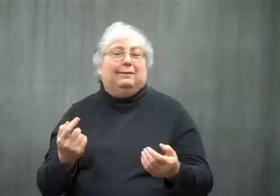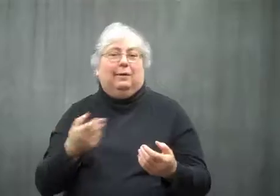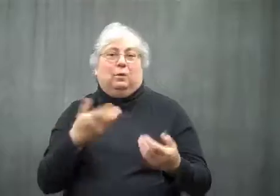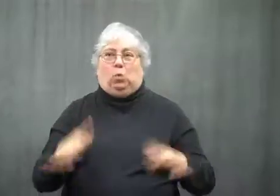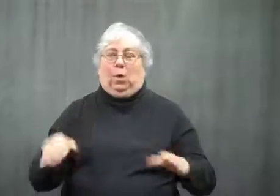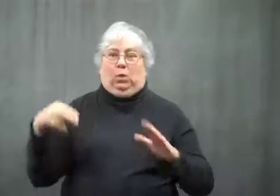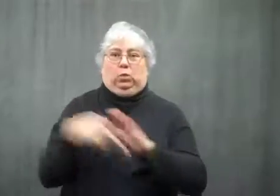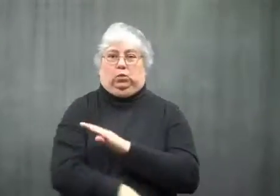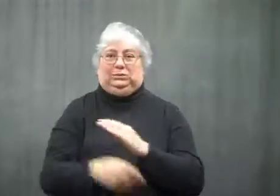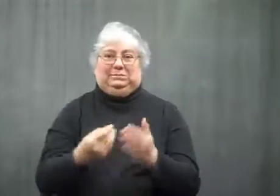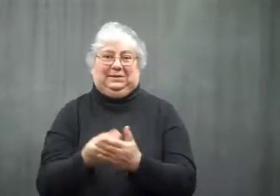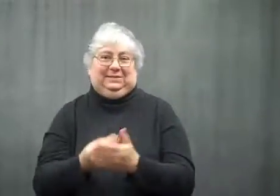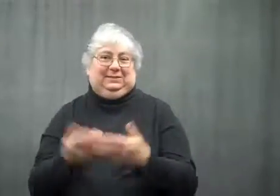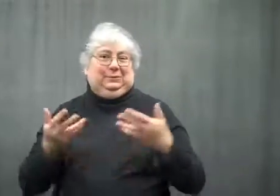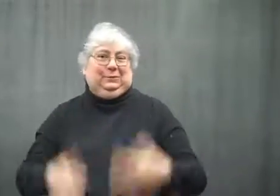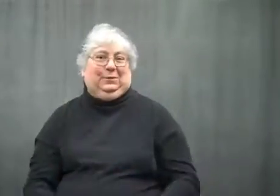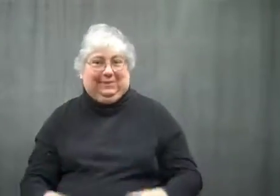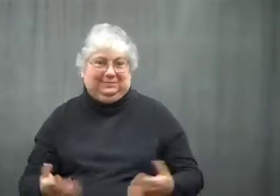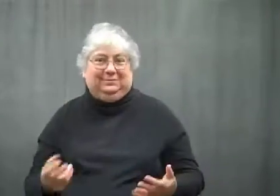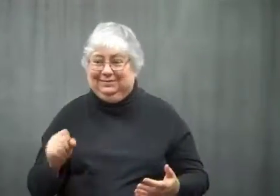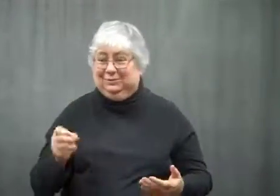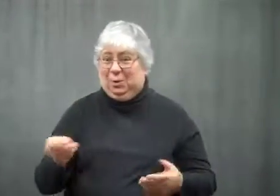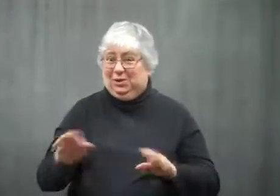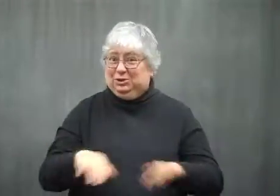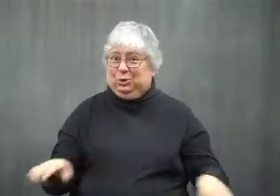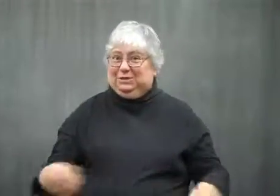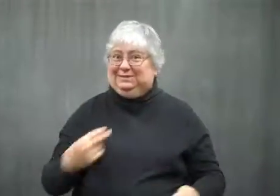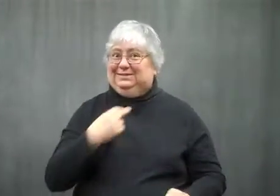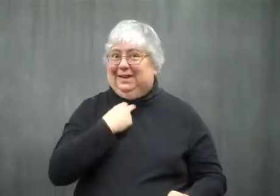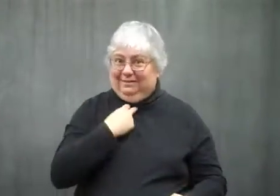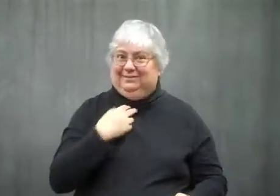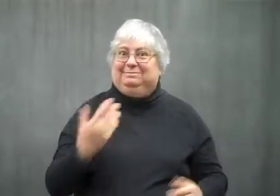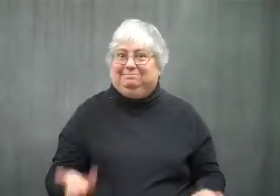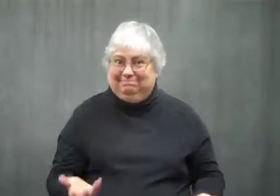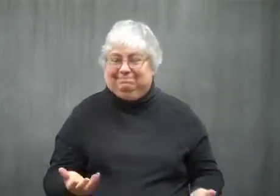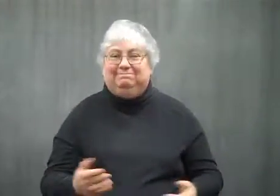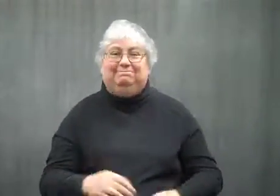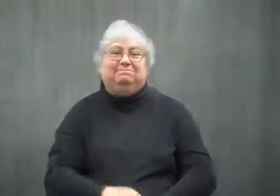They don't want to lose money doing it, so the children are stuck.